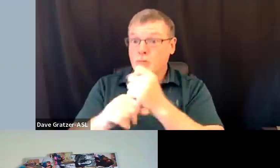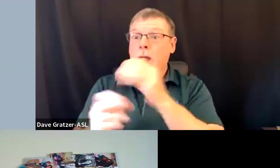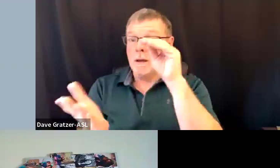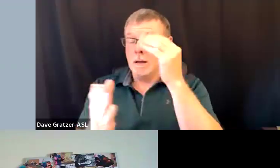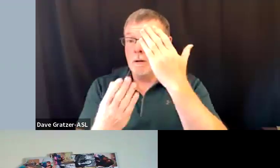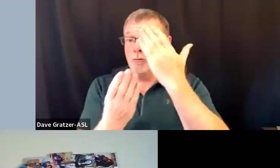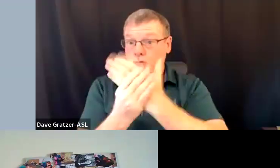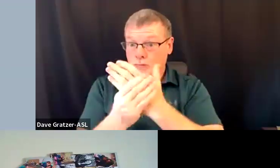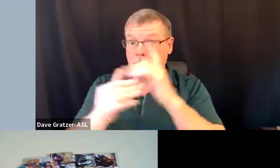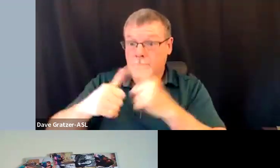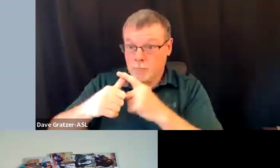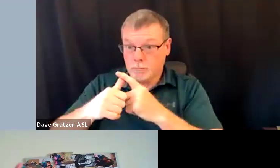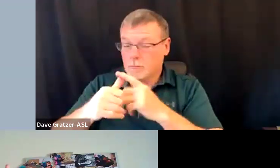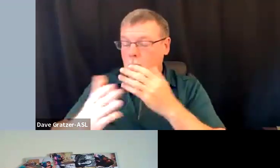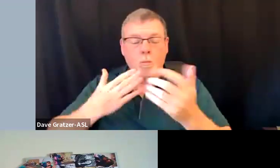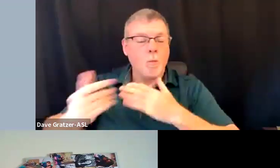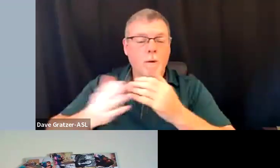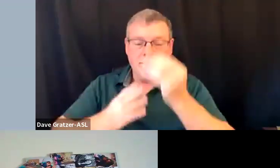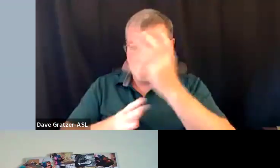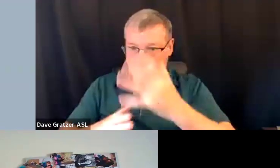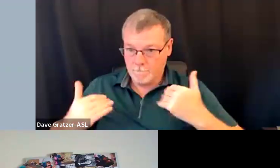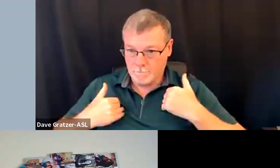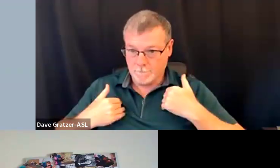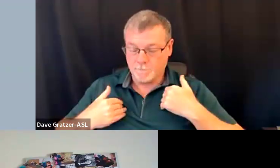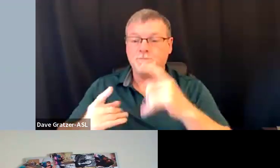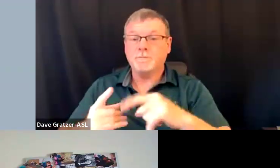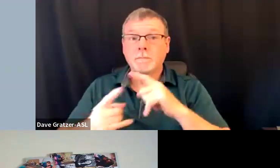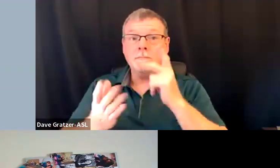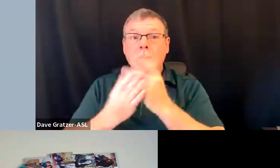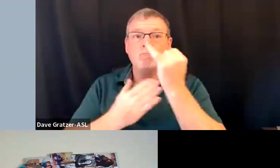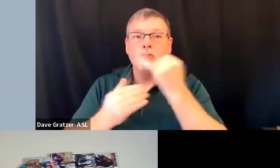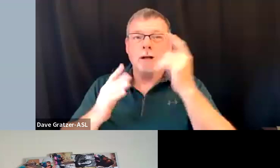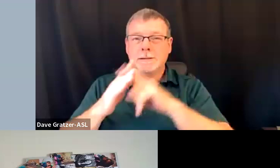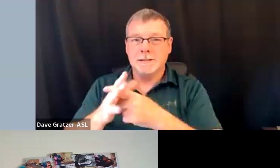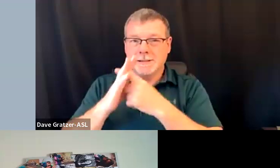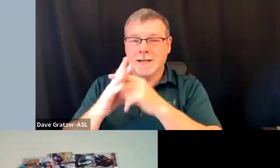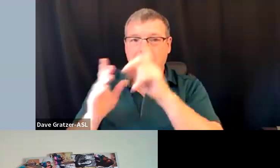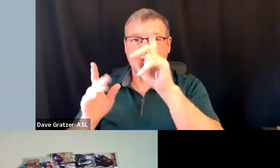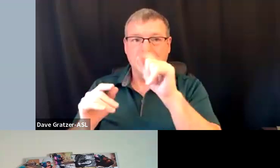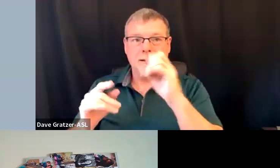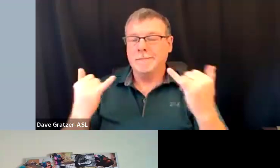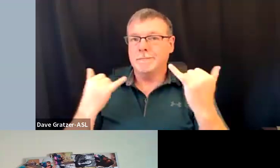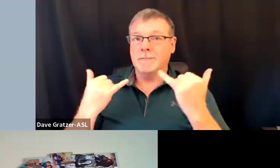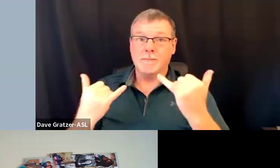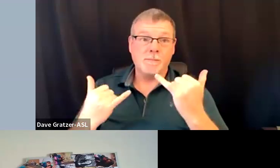with whatever information I have. And then I would go and create a project start date. So project start date of if I encounter the client